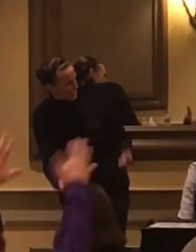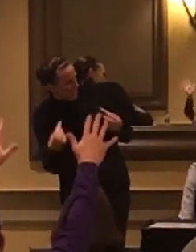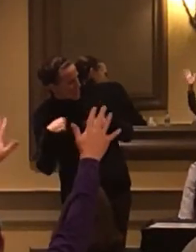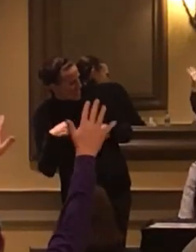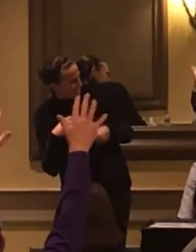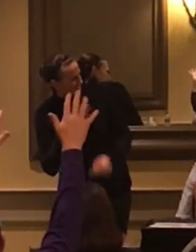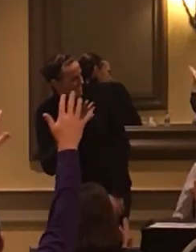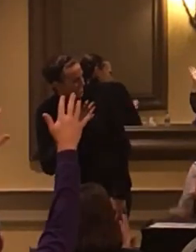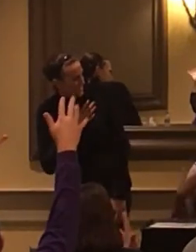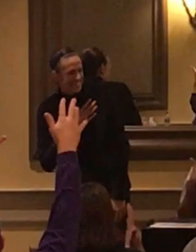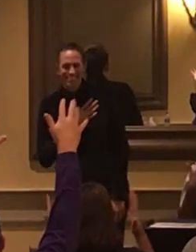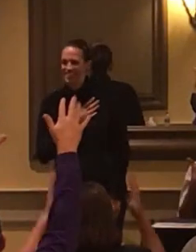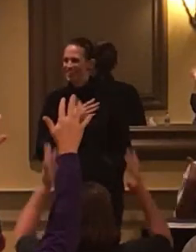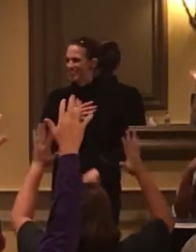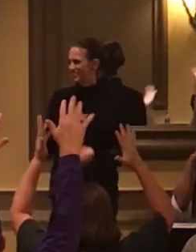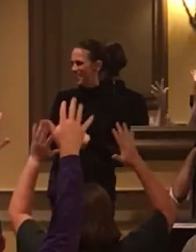Thank you for having us.